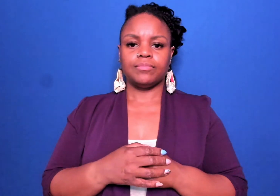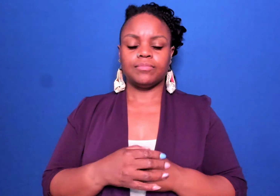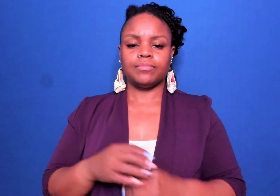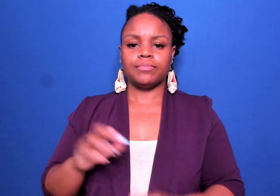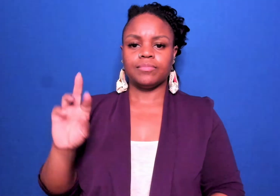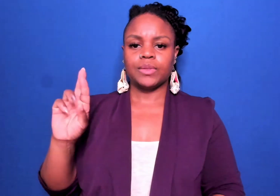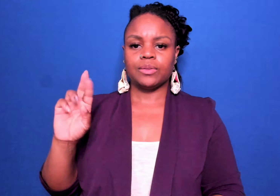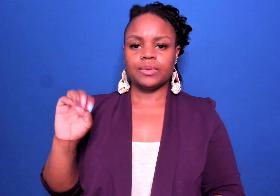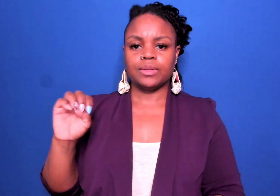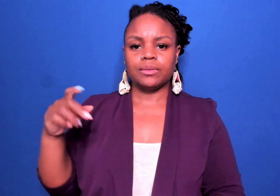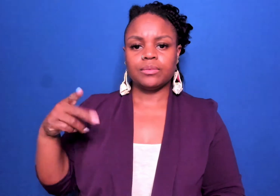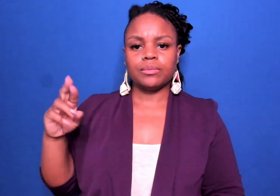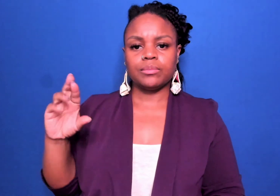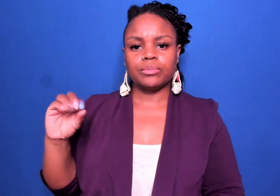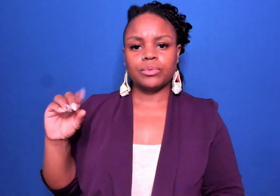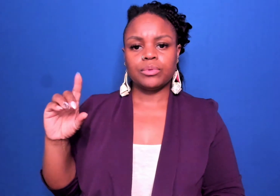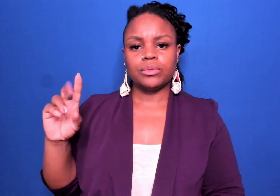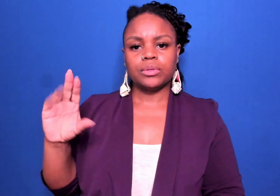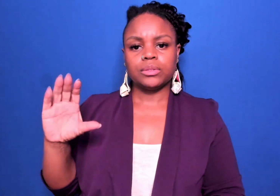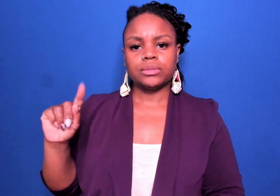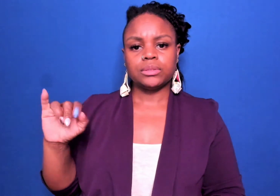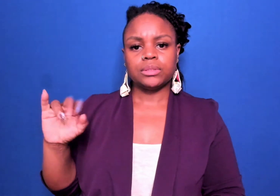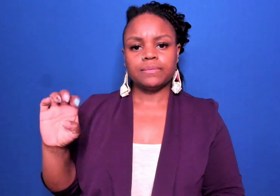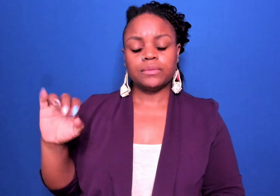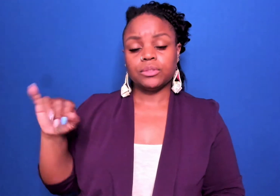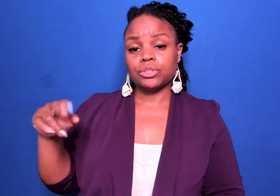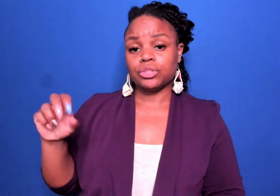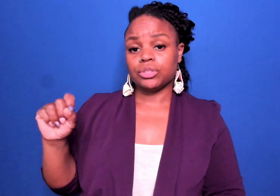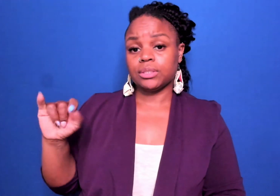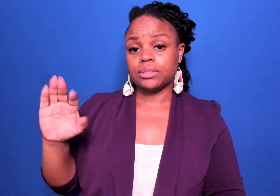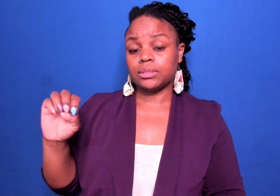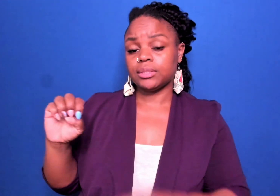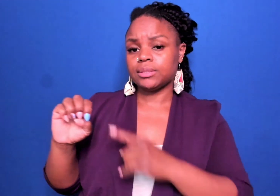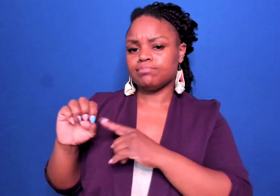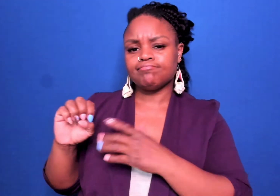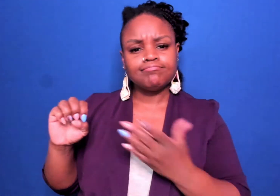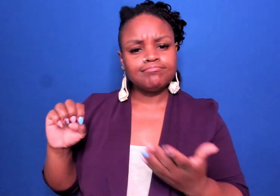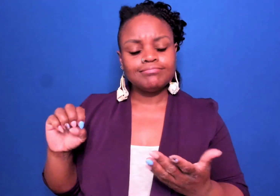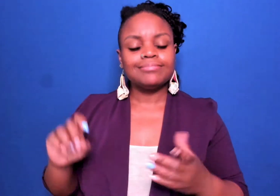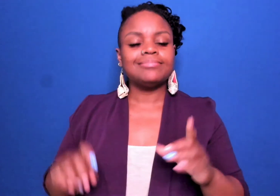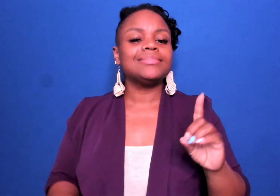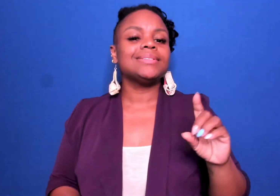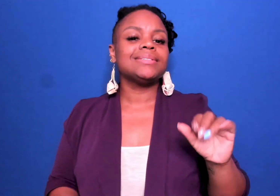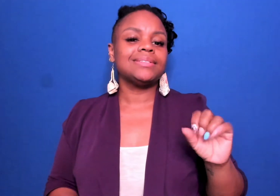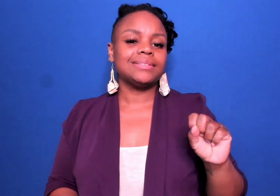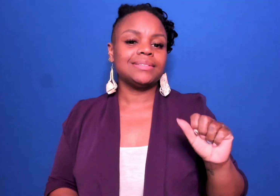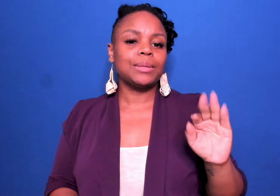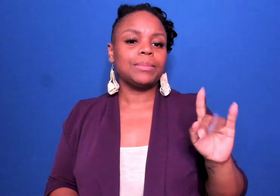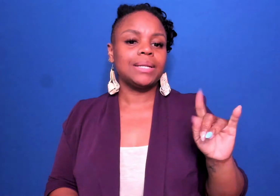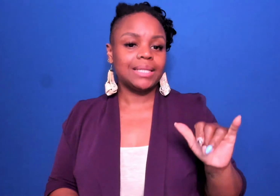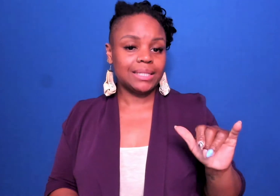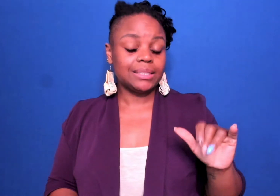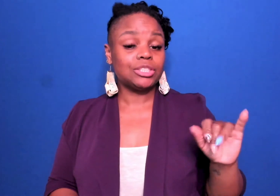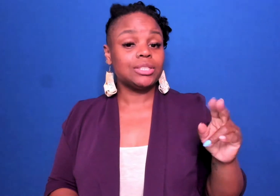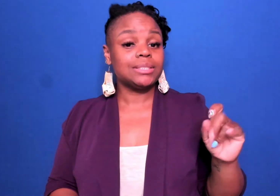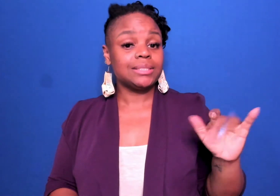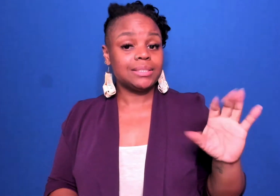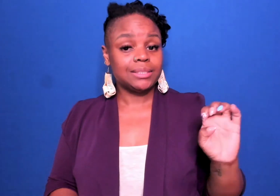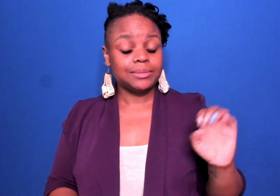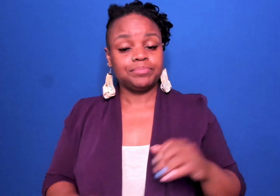Reproductive Justice is Disability Justice.